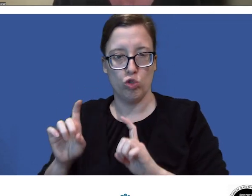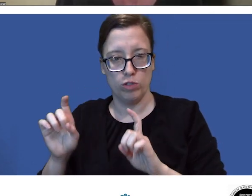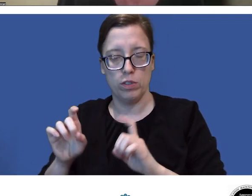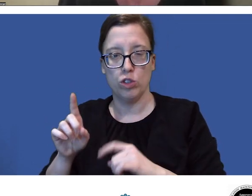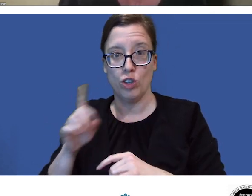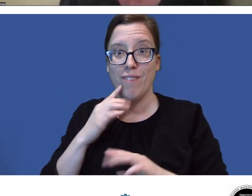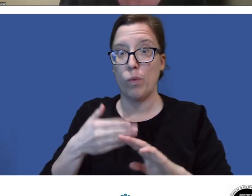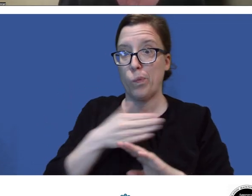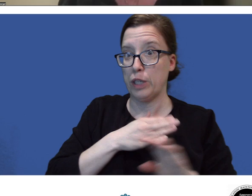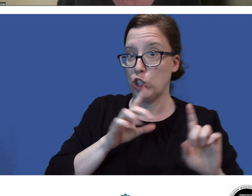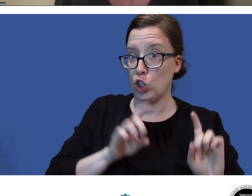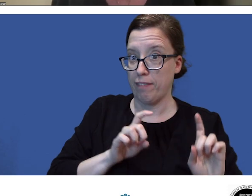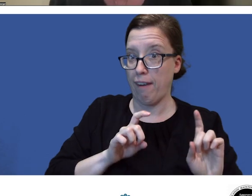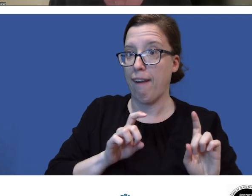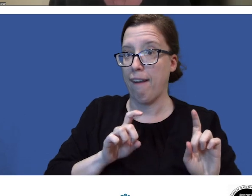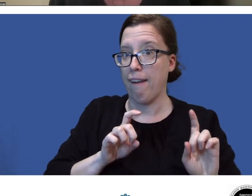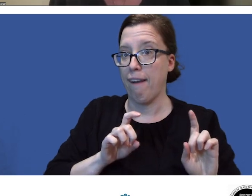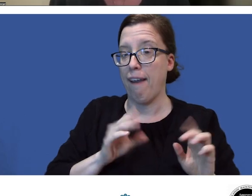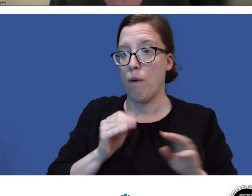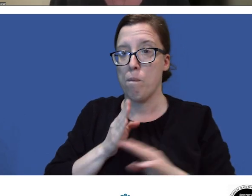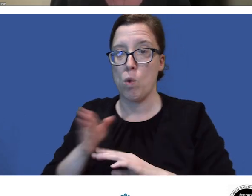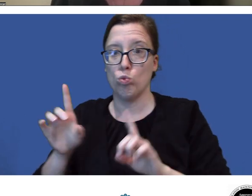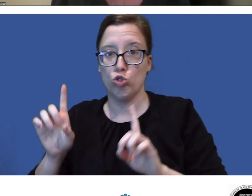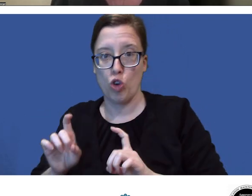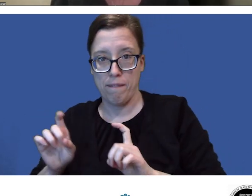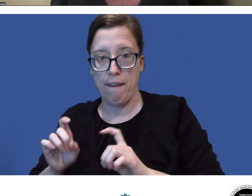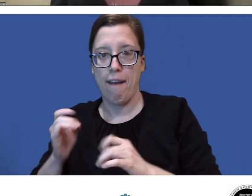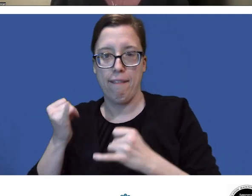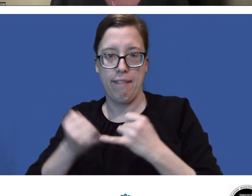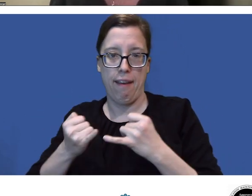should have gotten a pre-survey and then you will get a post survey at the end.